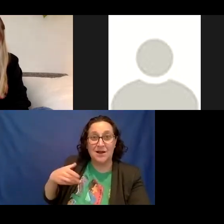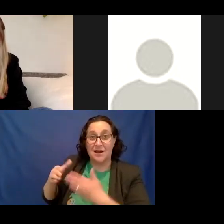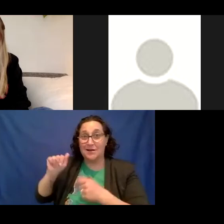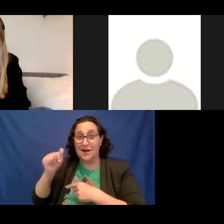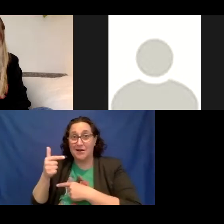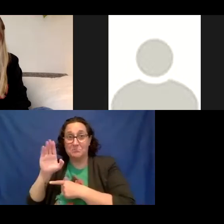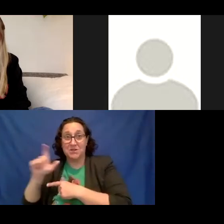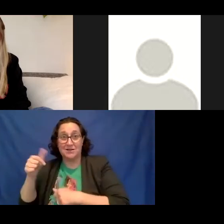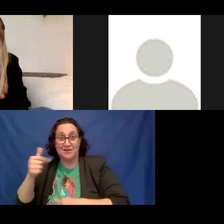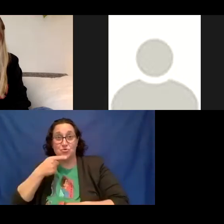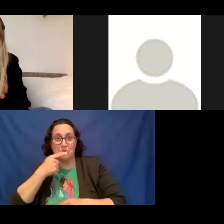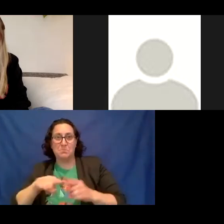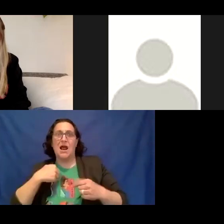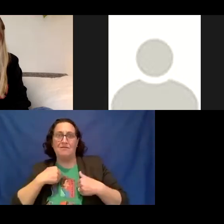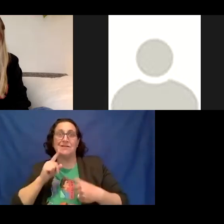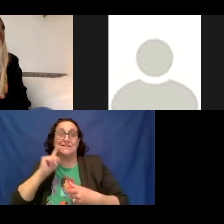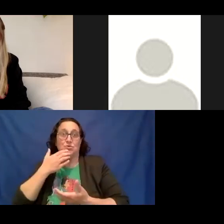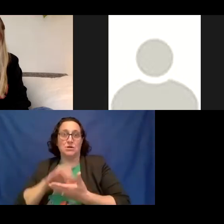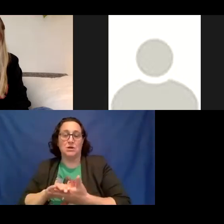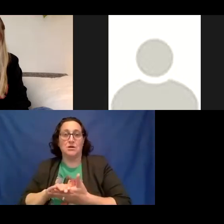but less well-known is that